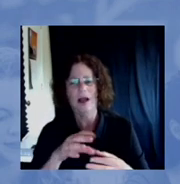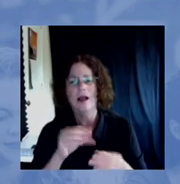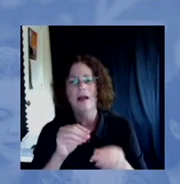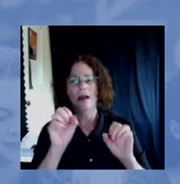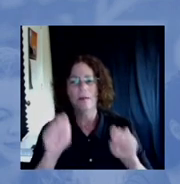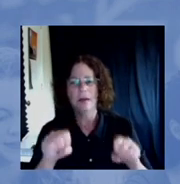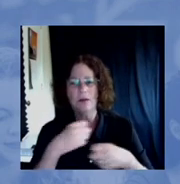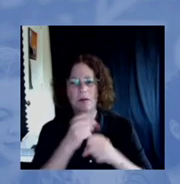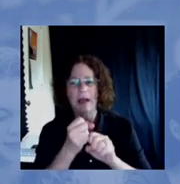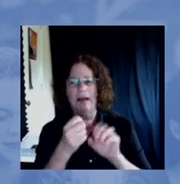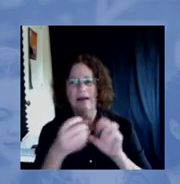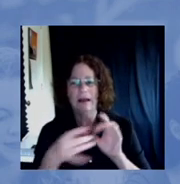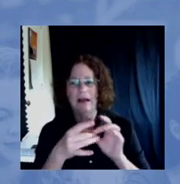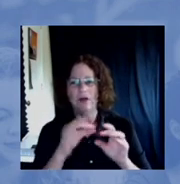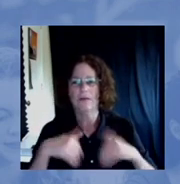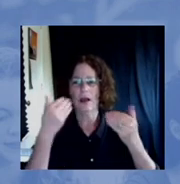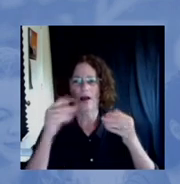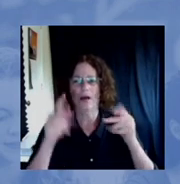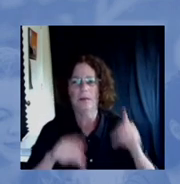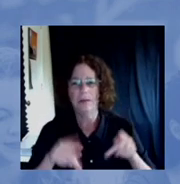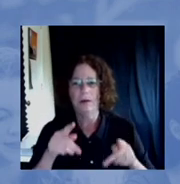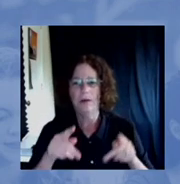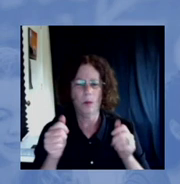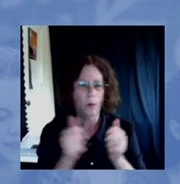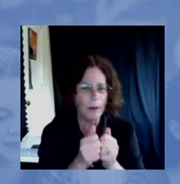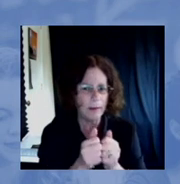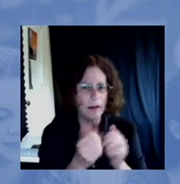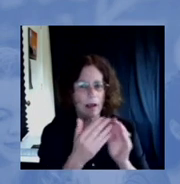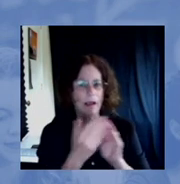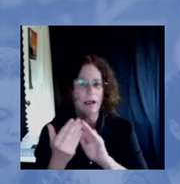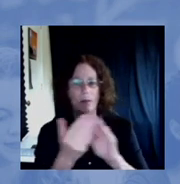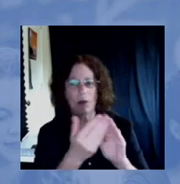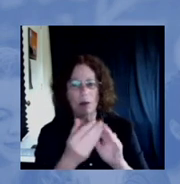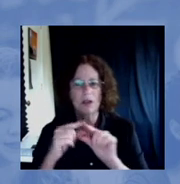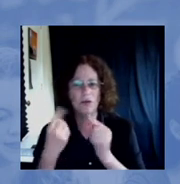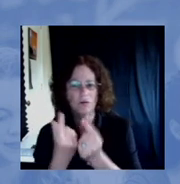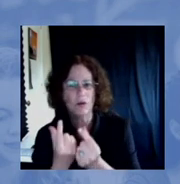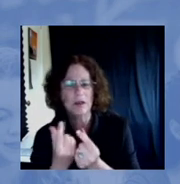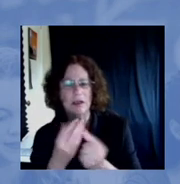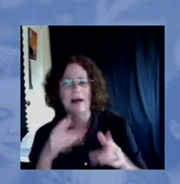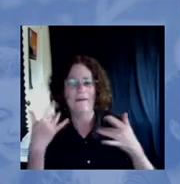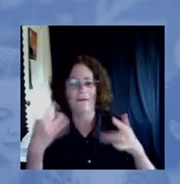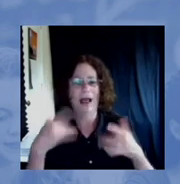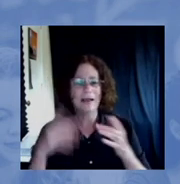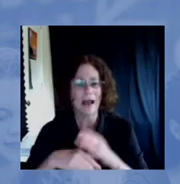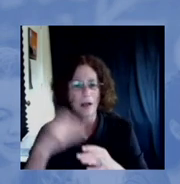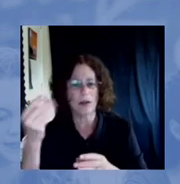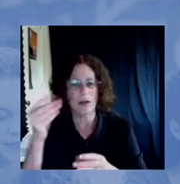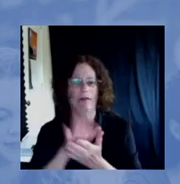OF YOUNG PEOPLE WITH COMMUNITY ENTITIES, COMMUNITY EVENTS, OUTSIDE OF THE SCHOOL SYSTEM.